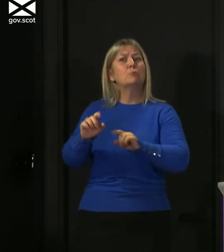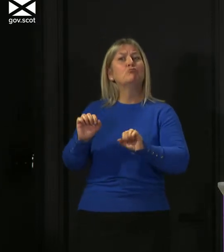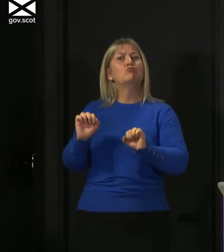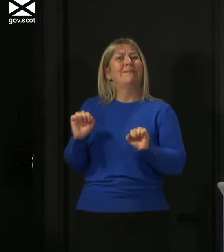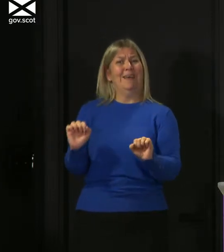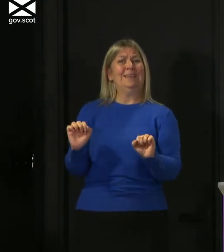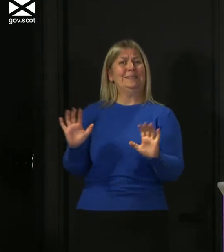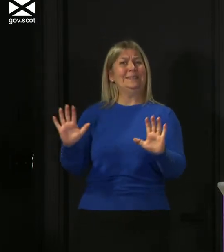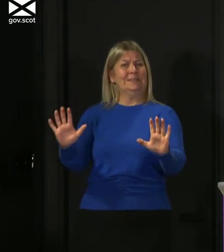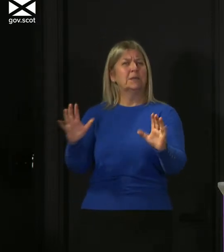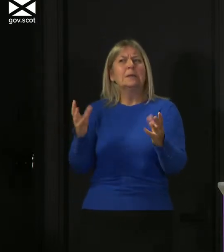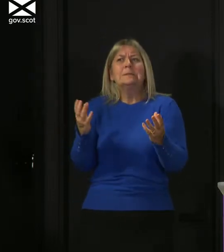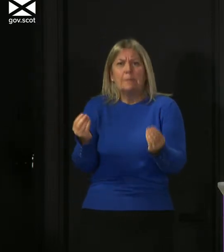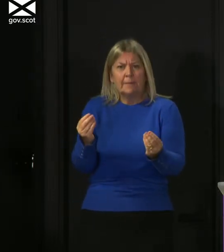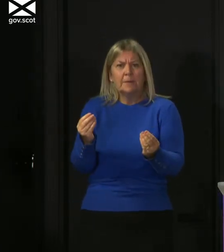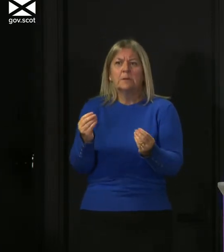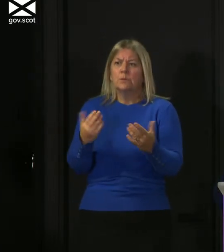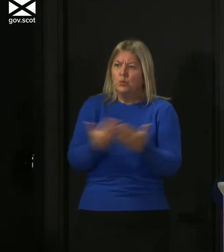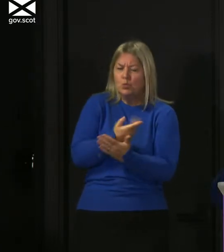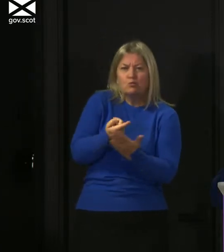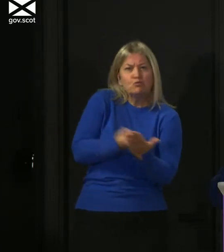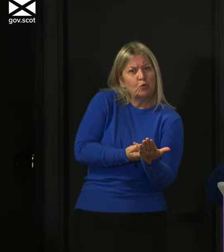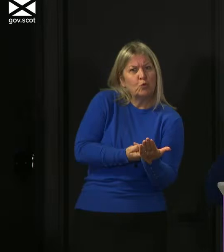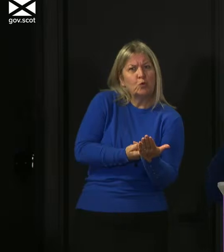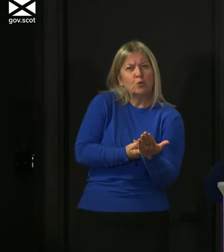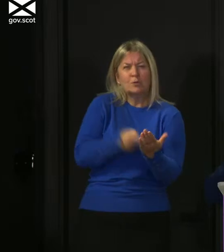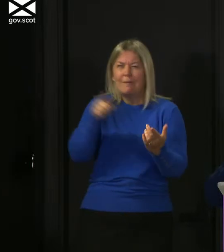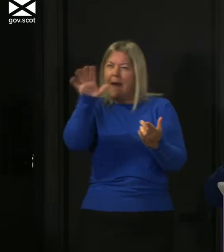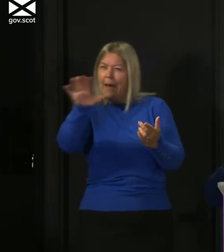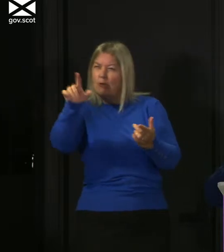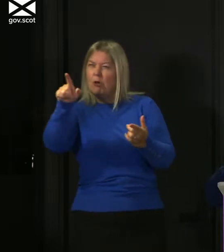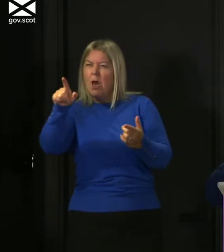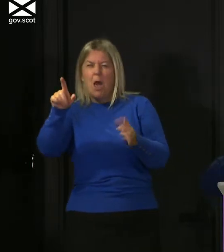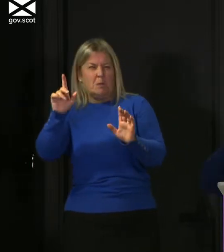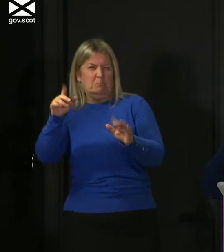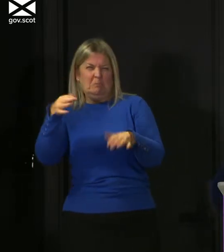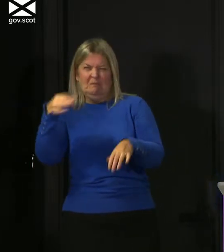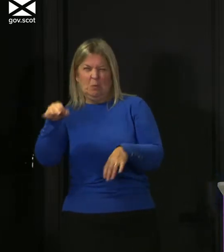in areas where it might not look as if there is as big a problem right now, but if you act,